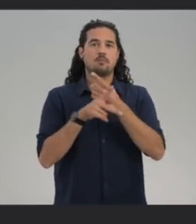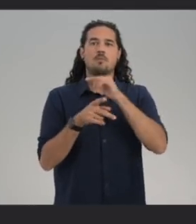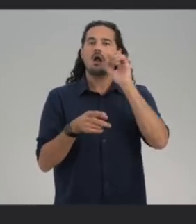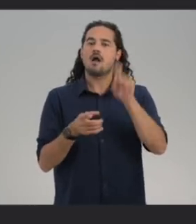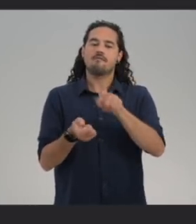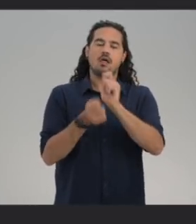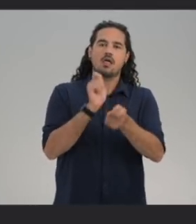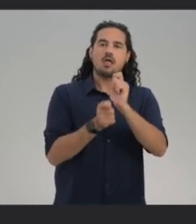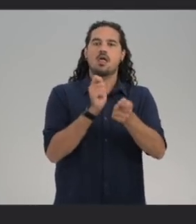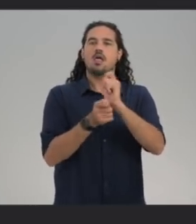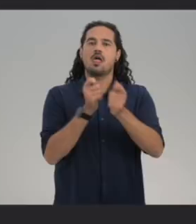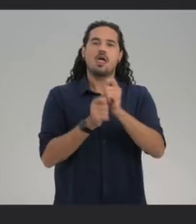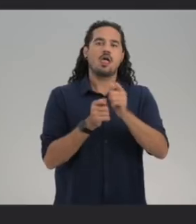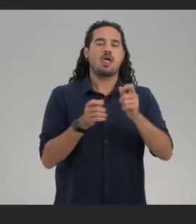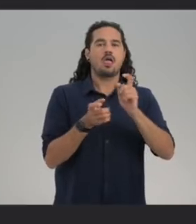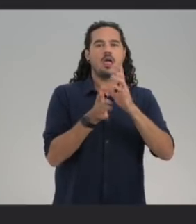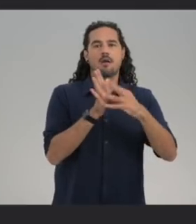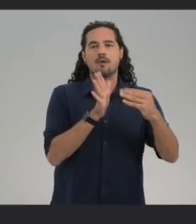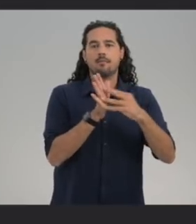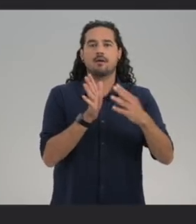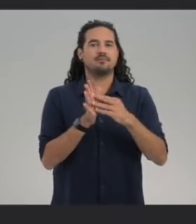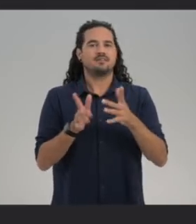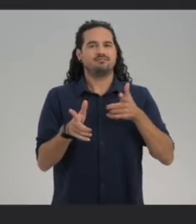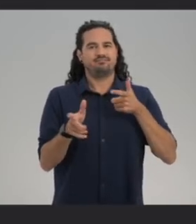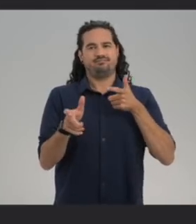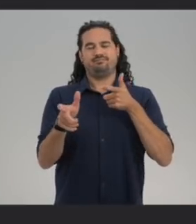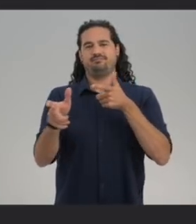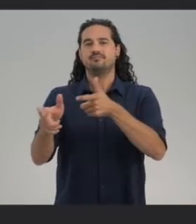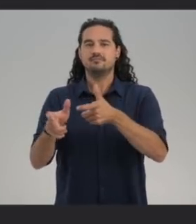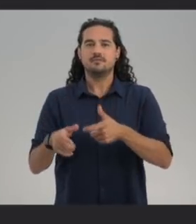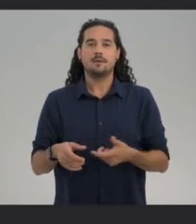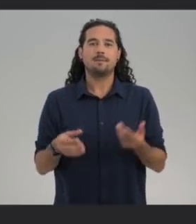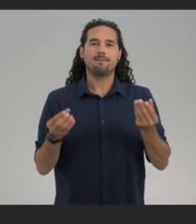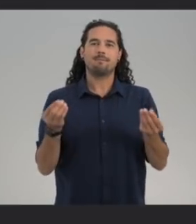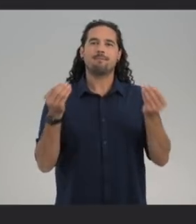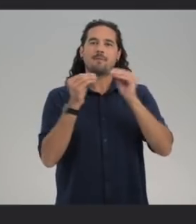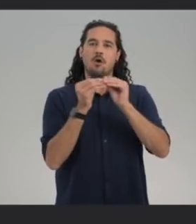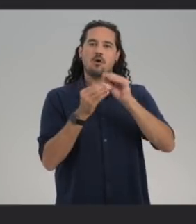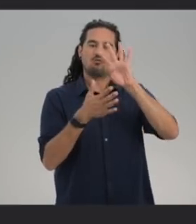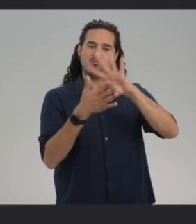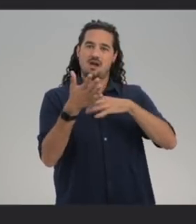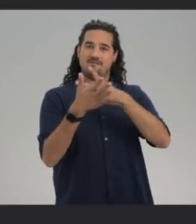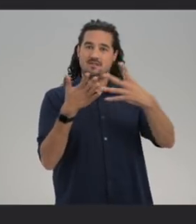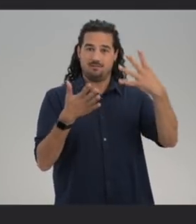And macOS gives apps access to more graphics memory than ever, unlocking breakthrough performance